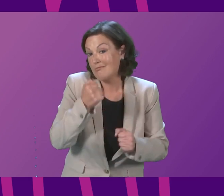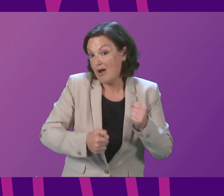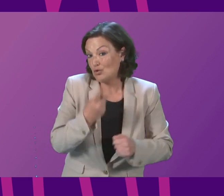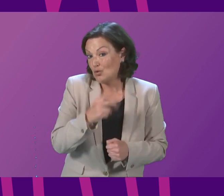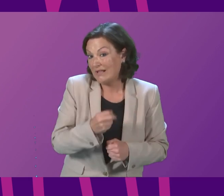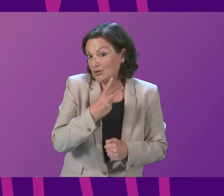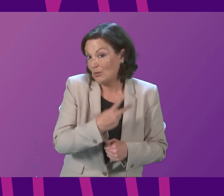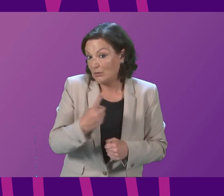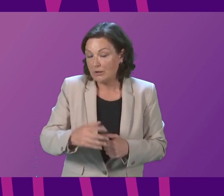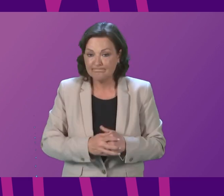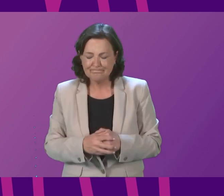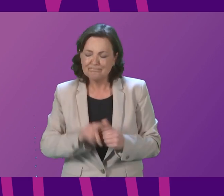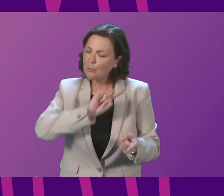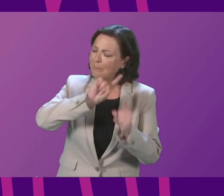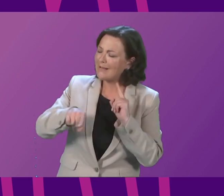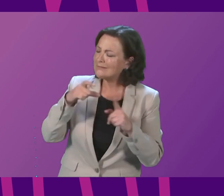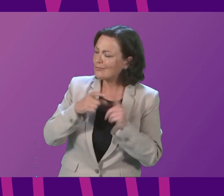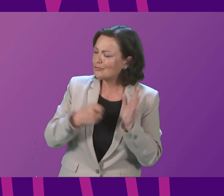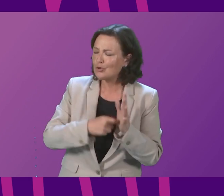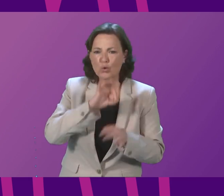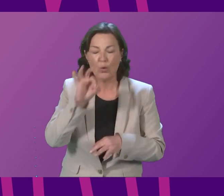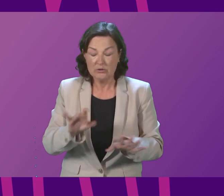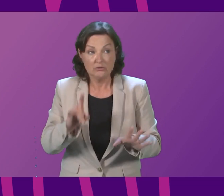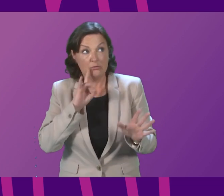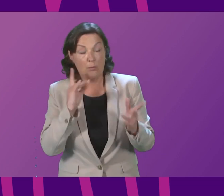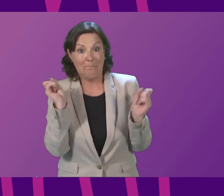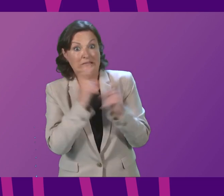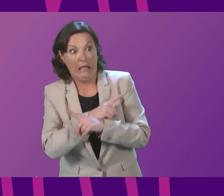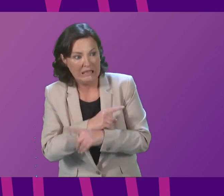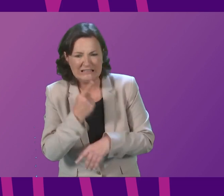Going back to other aspects of Douglas Ross’s question, he said, bizarrely, that in my previous